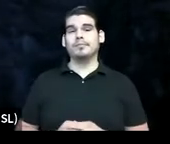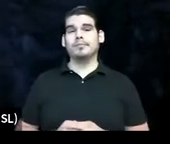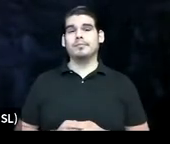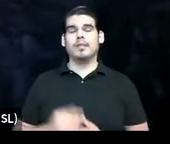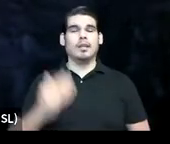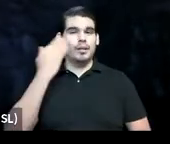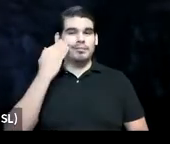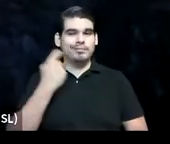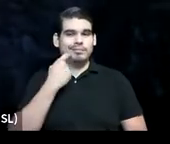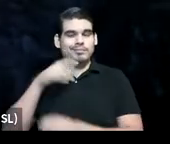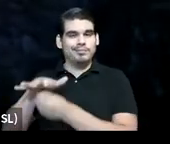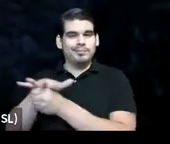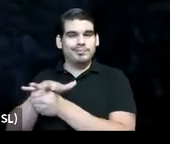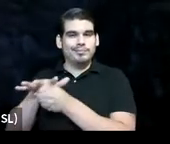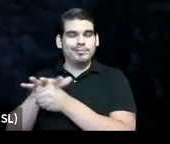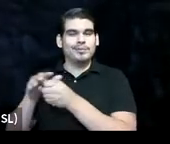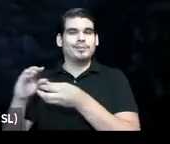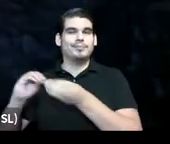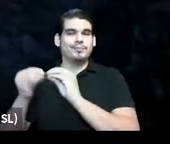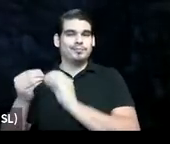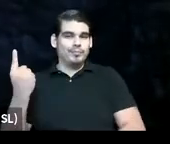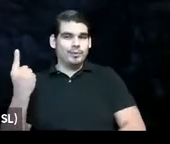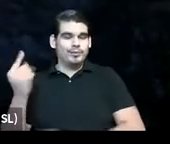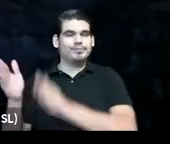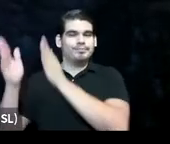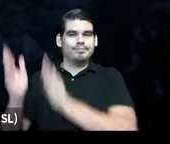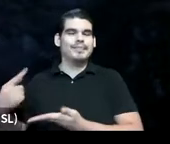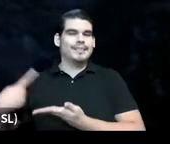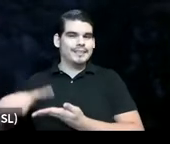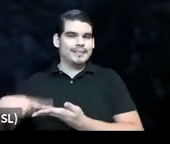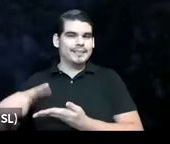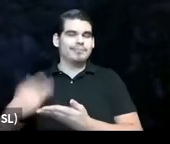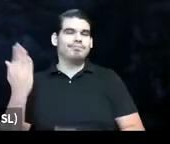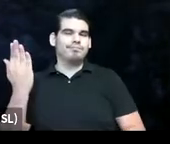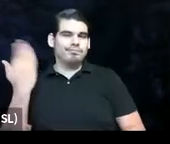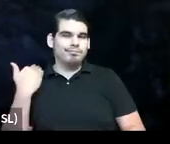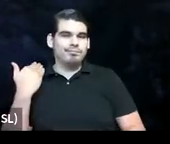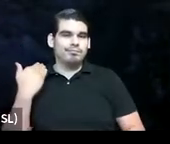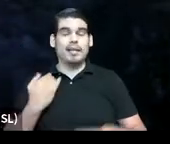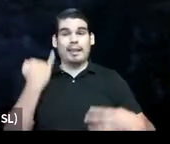kind of really leading up to that punch and then you're going to move into your resolves later on. And this is going to be the strong argument of why you're going to push